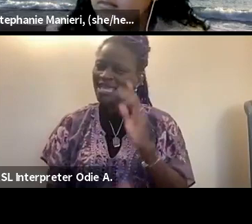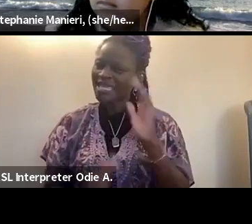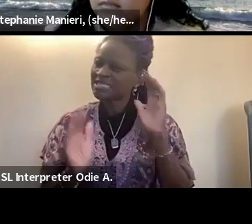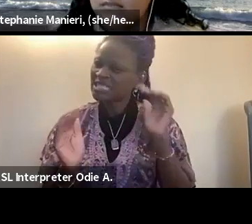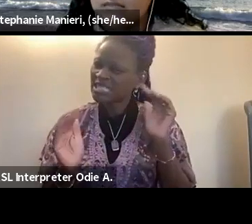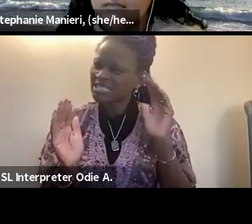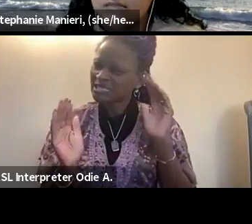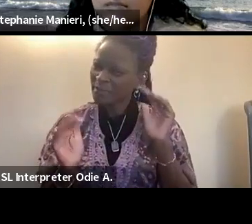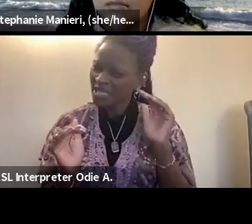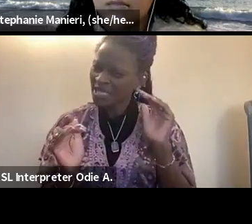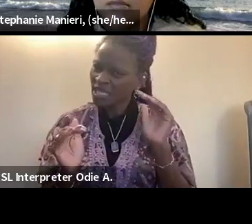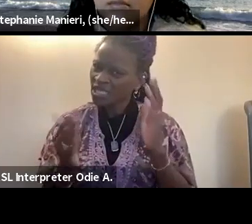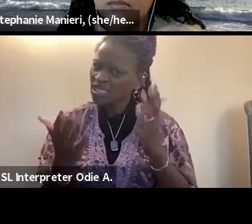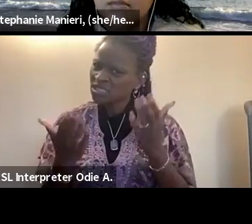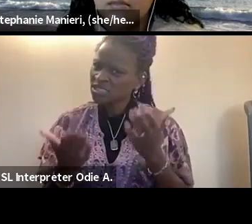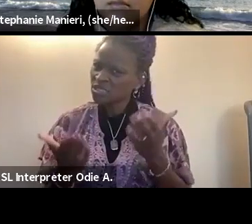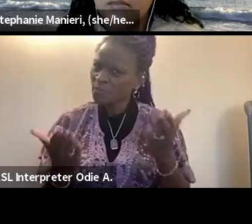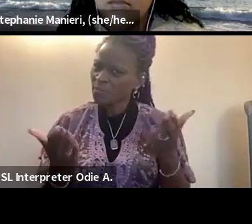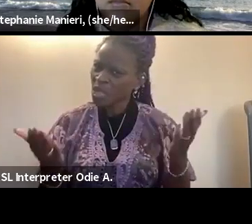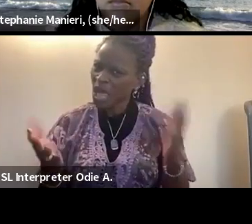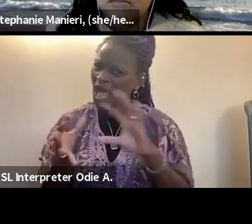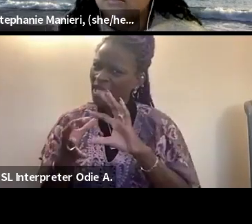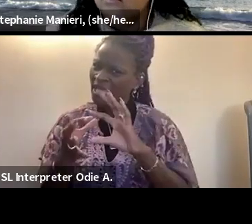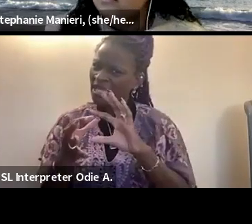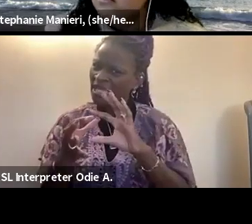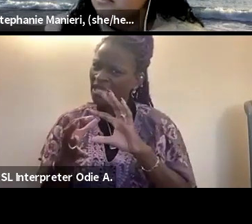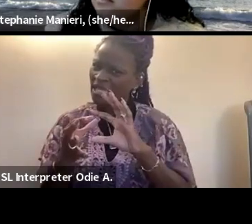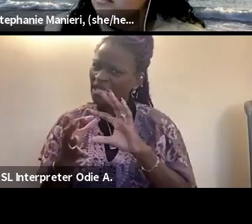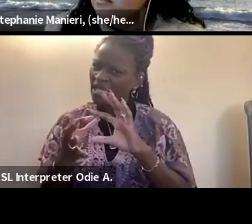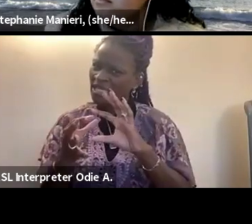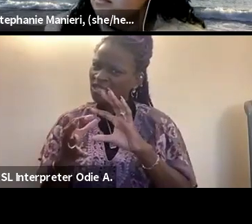supply chain issues in the vaccine roll out for children, for example.